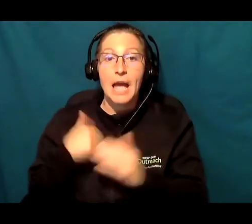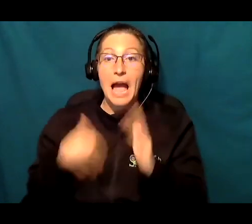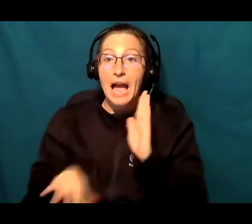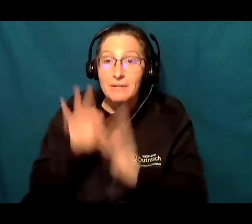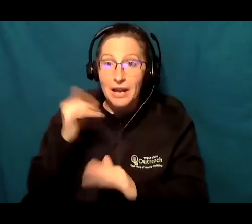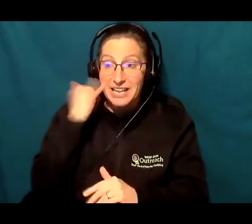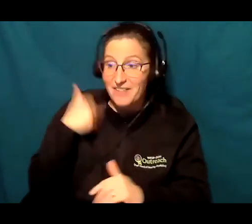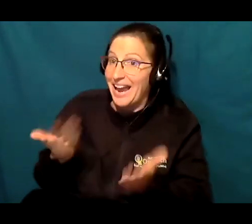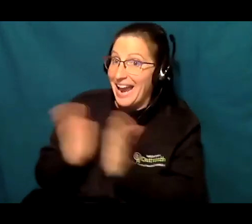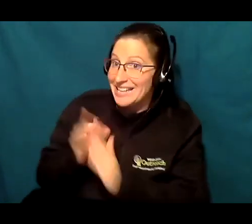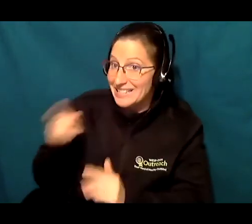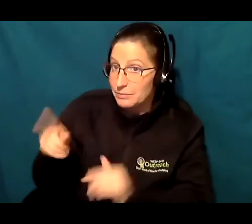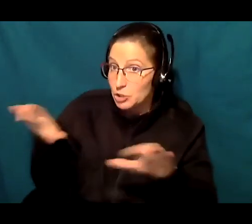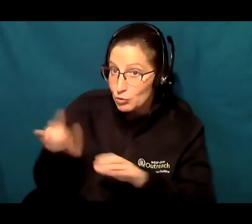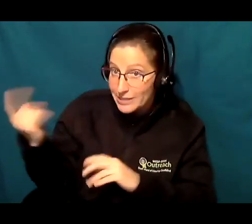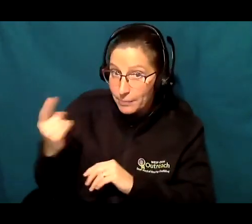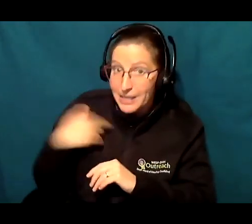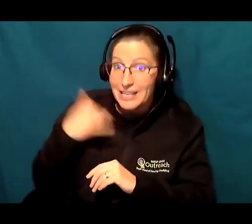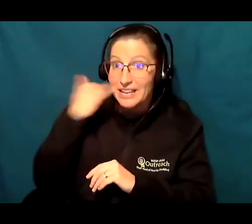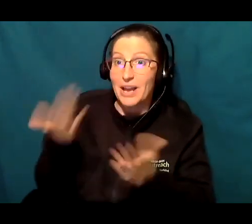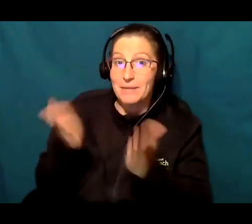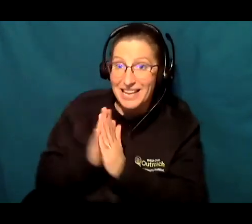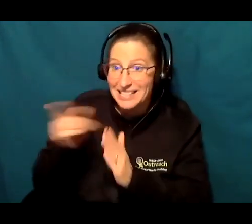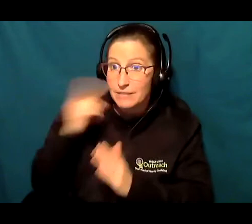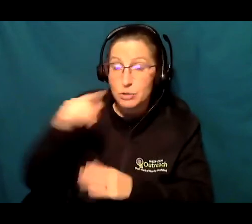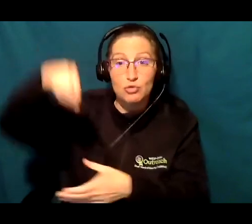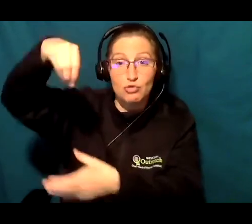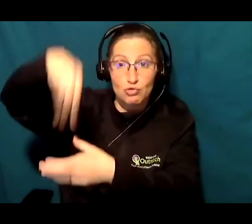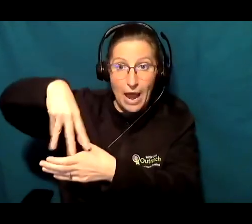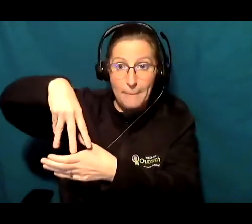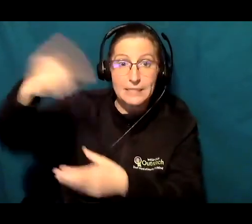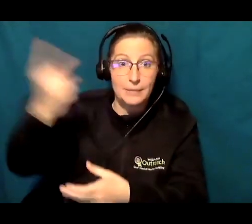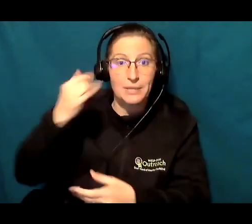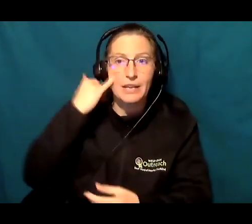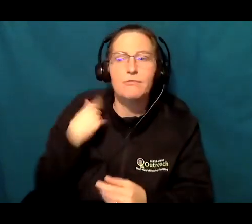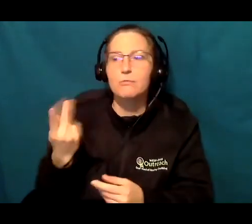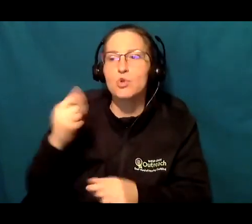him to do if I'm asking him to drop something in, if we're working on the concept of in